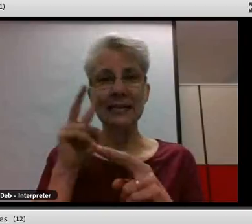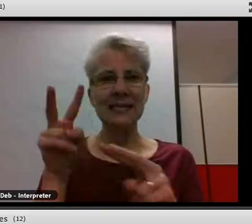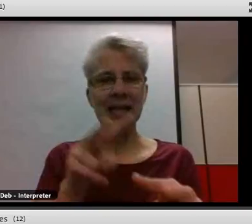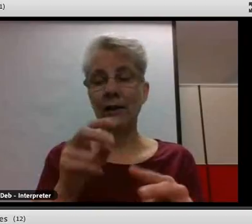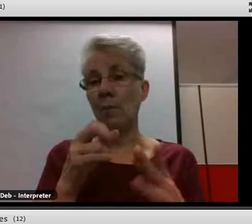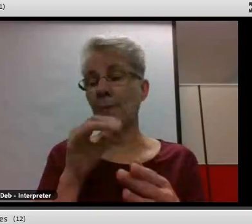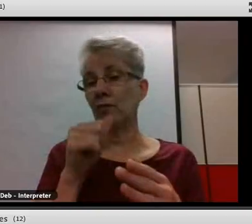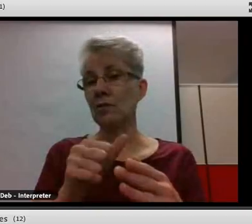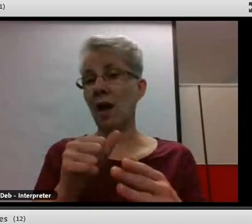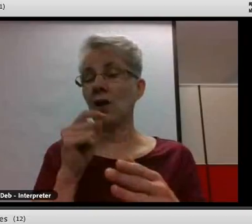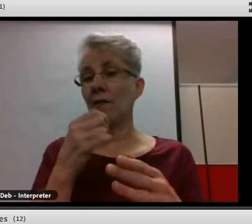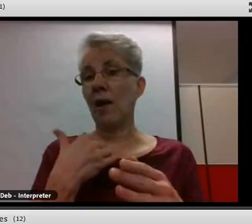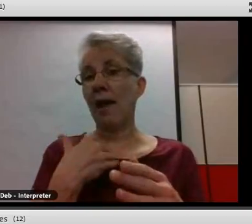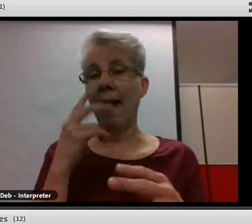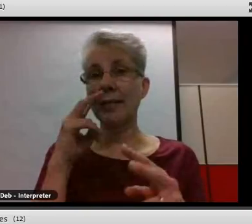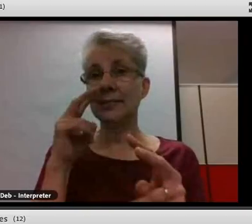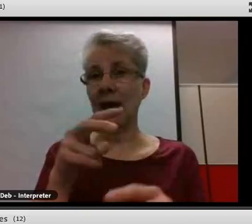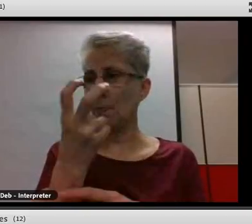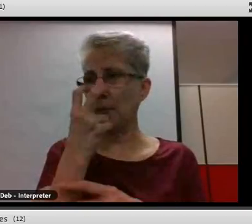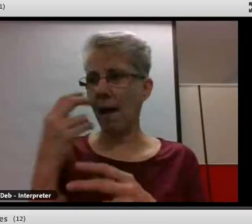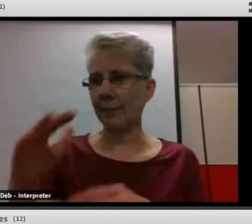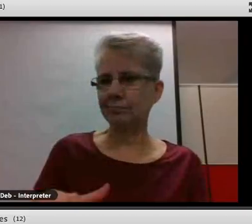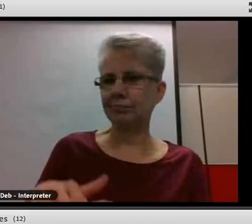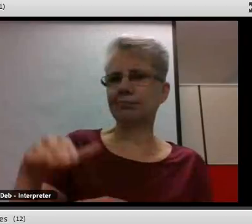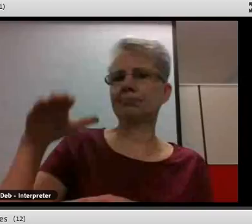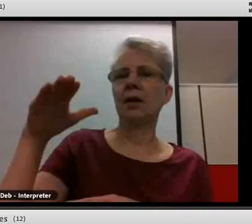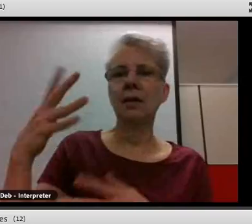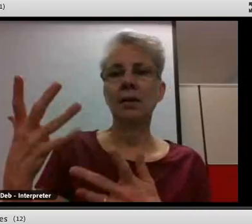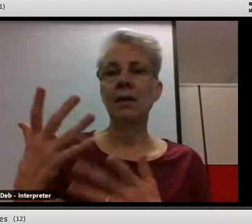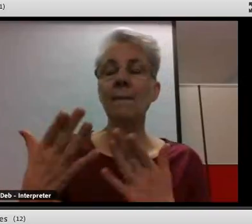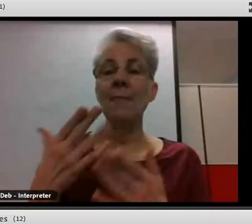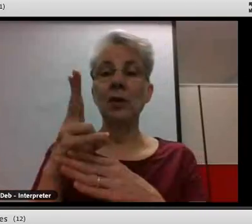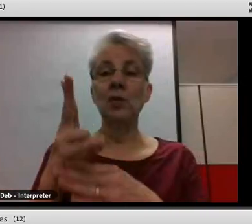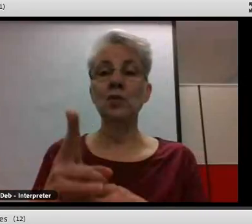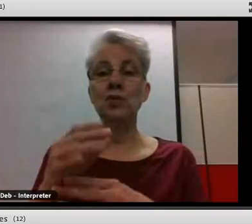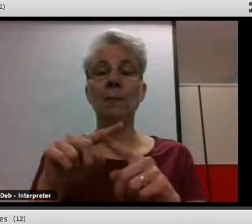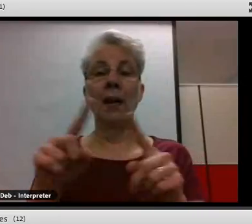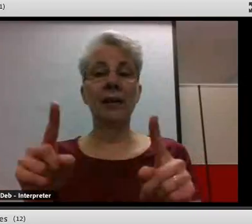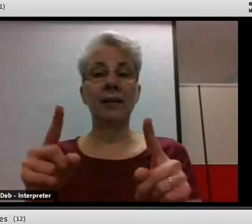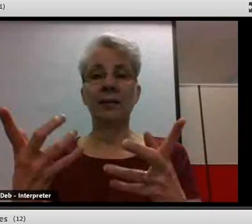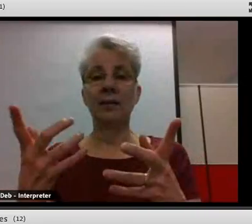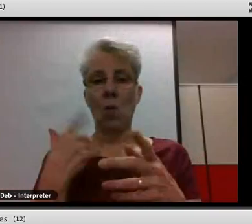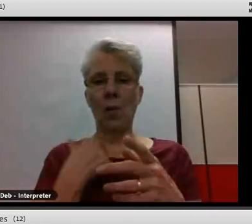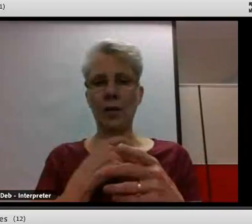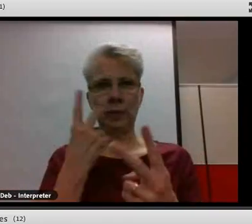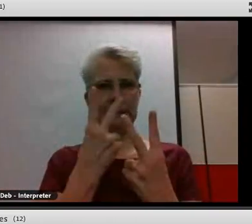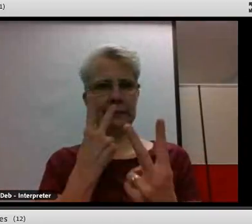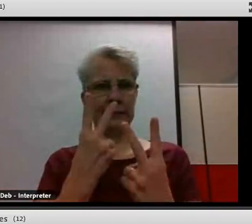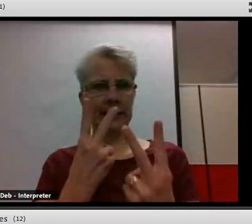everybody benefits from accessible design most of the time.